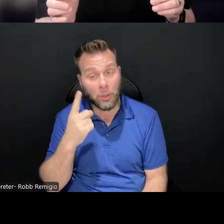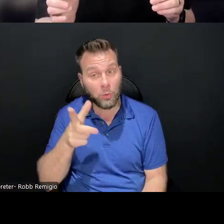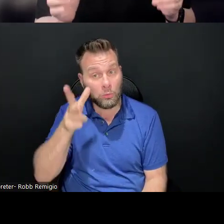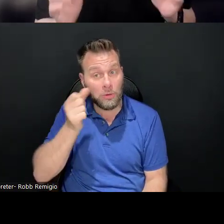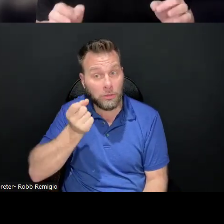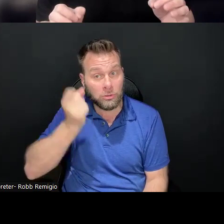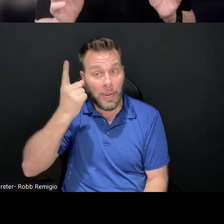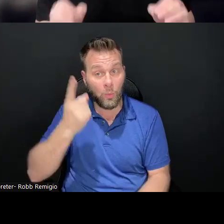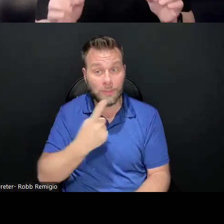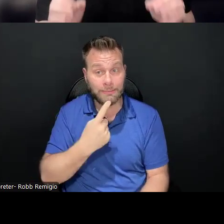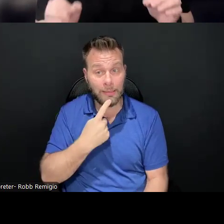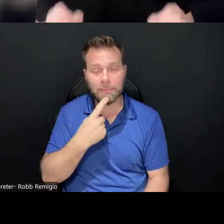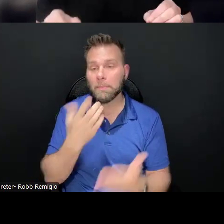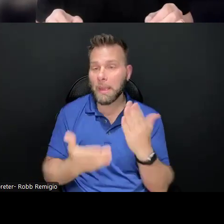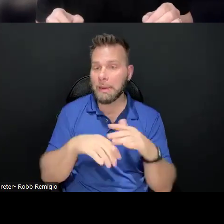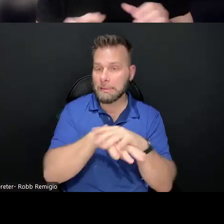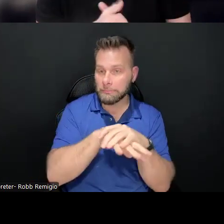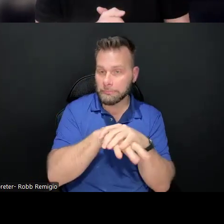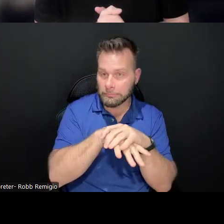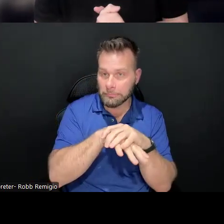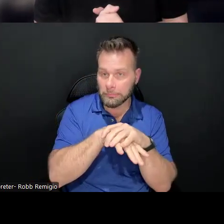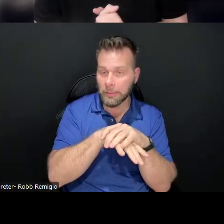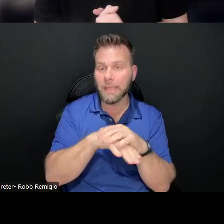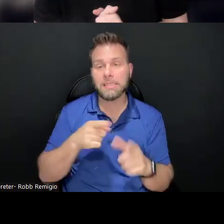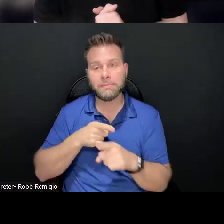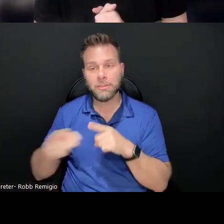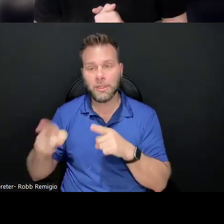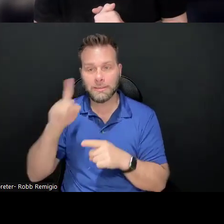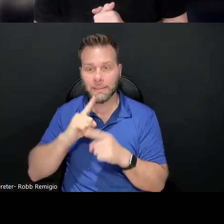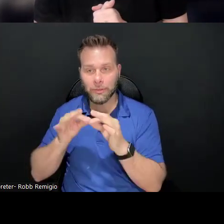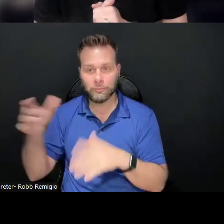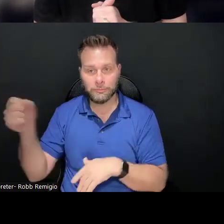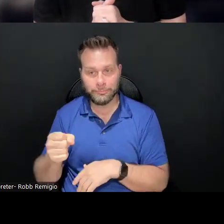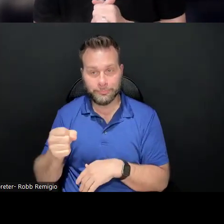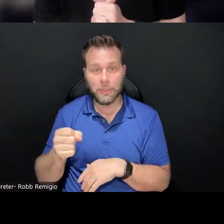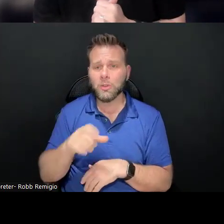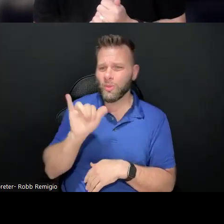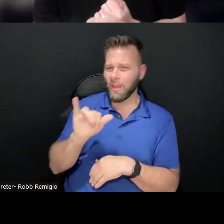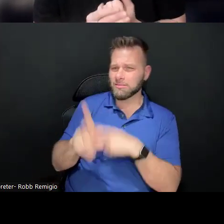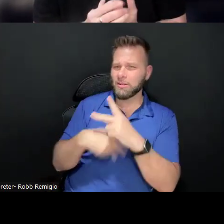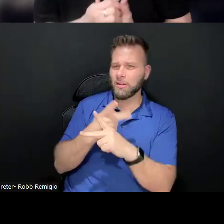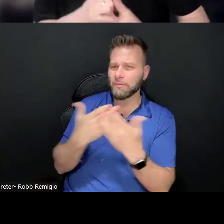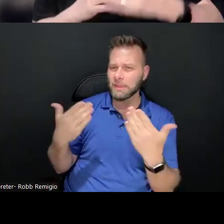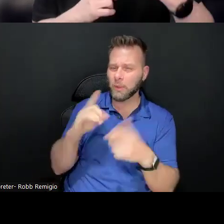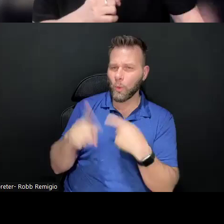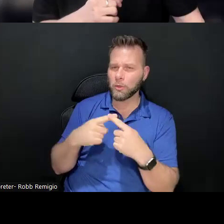But they may require tactile interpretation through a specialized Deaf-Blind This issed kind of thing you need to think about during the